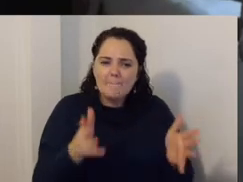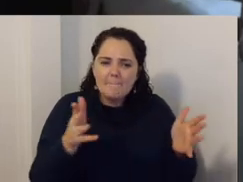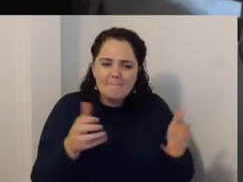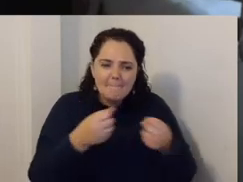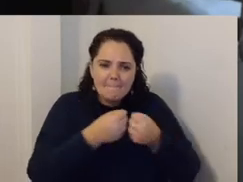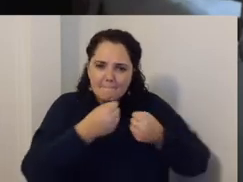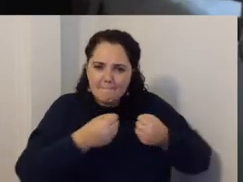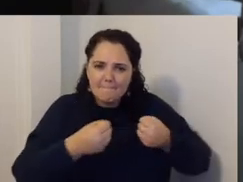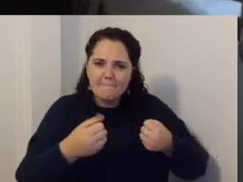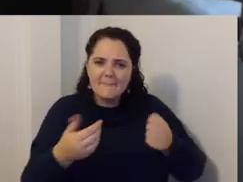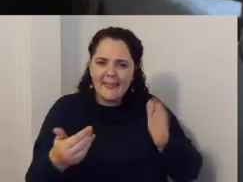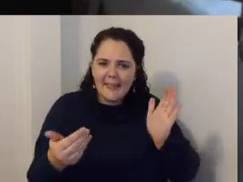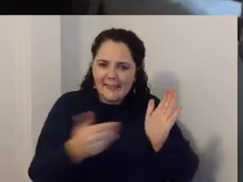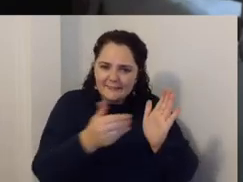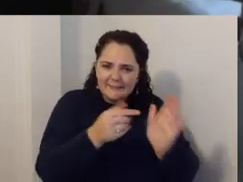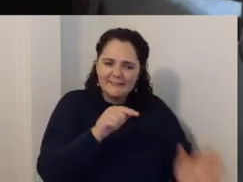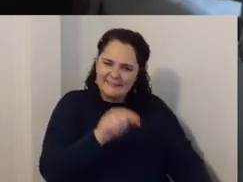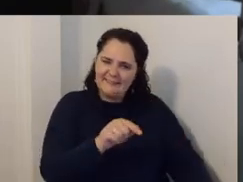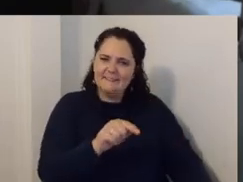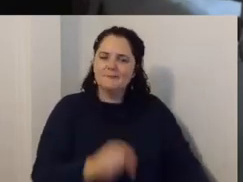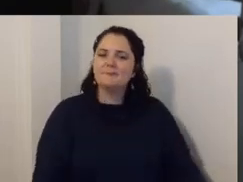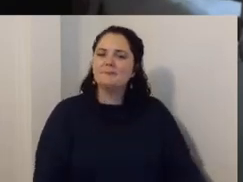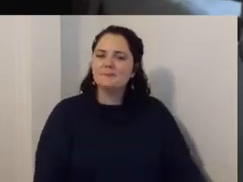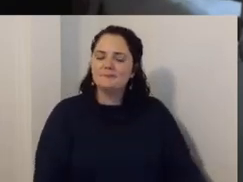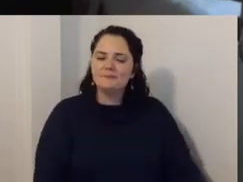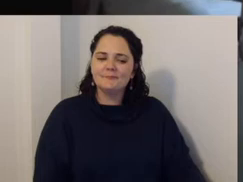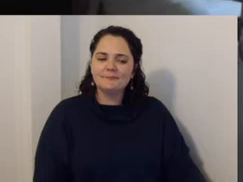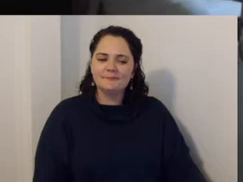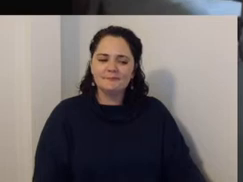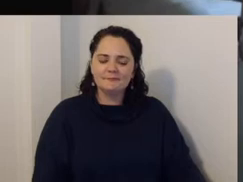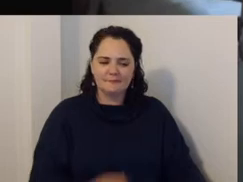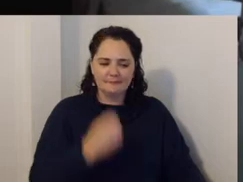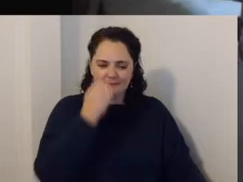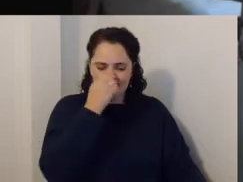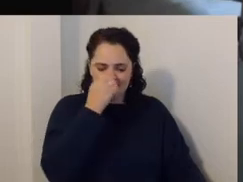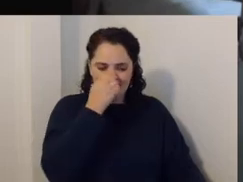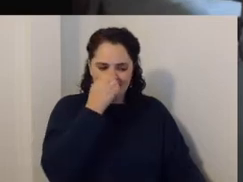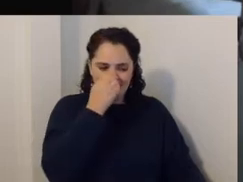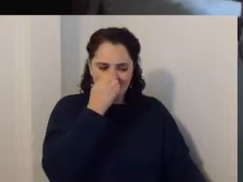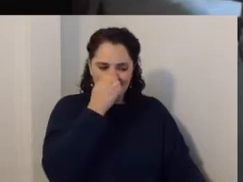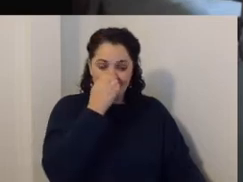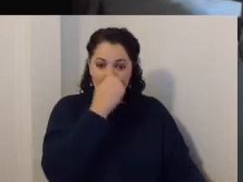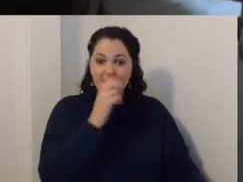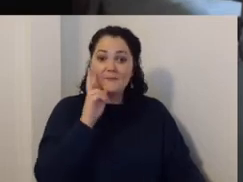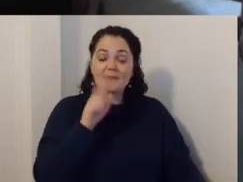exaggerate those highlights and then where you see Atticus's back come down into mid-tone, let that